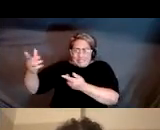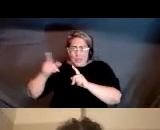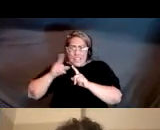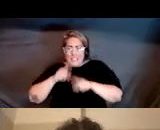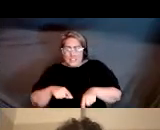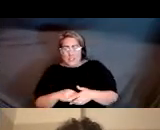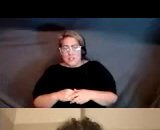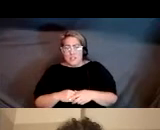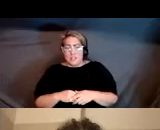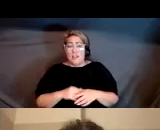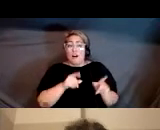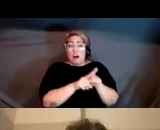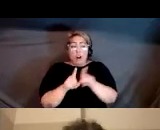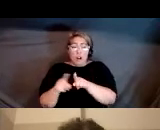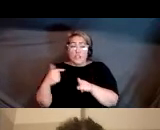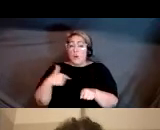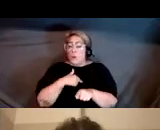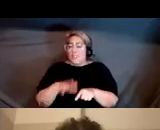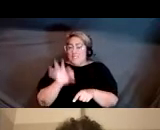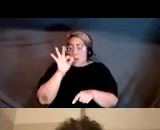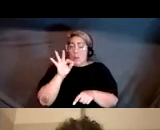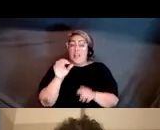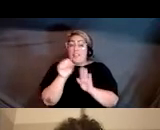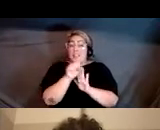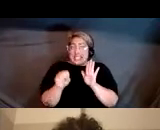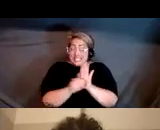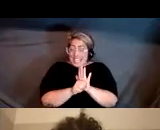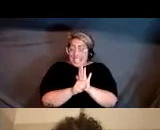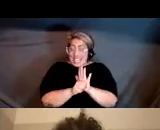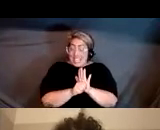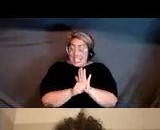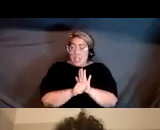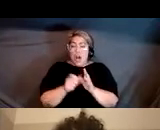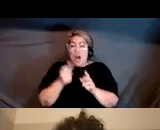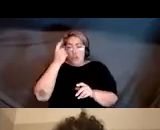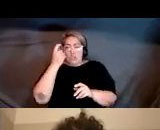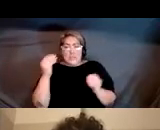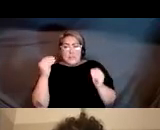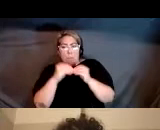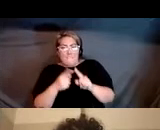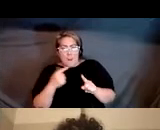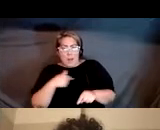the state better understand how our sector works which I think is something historically